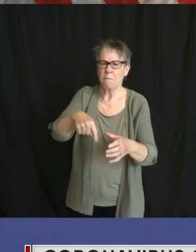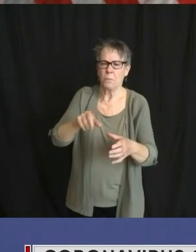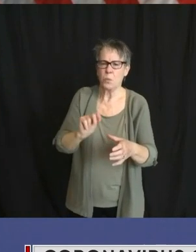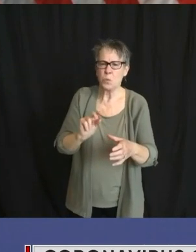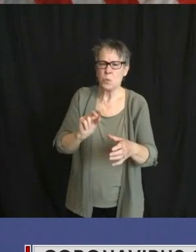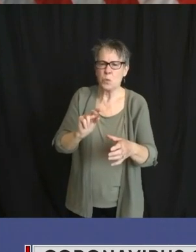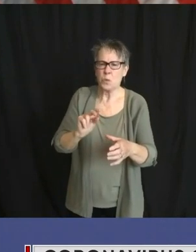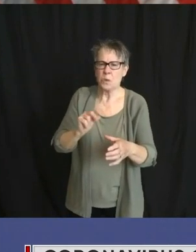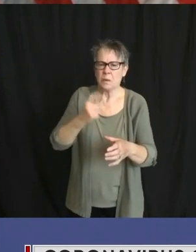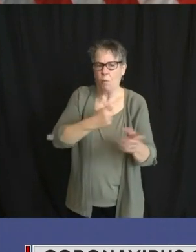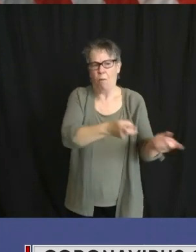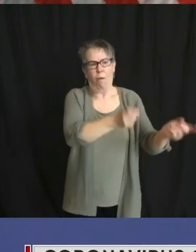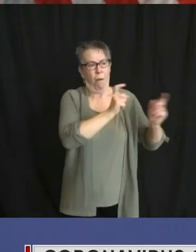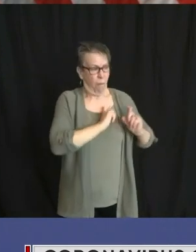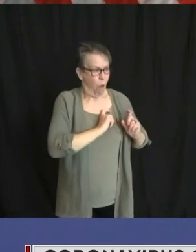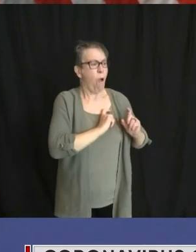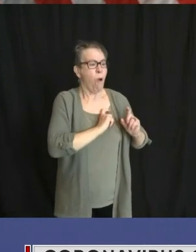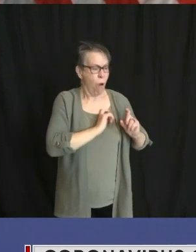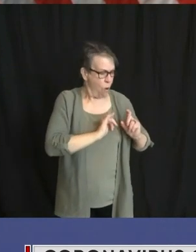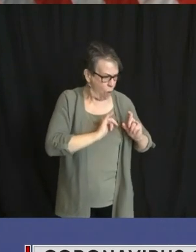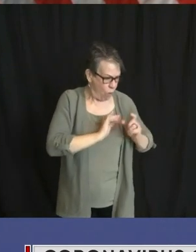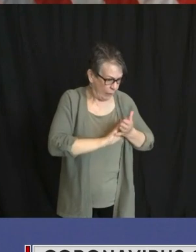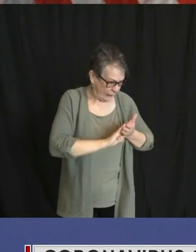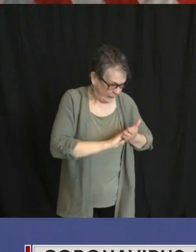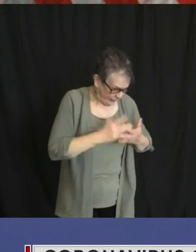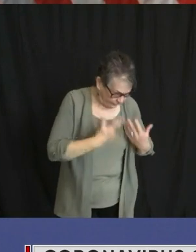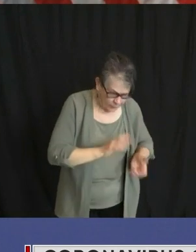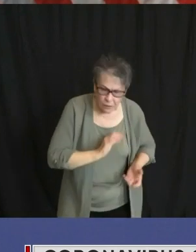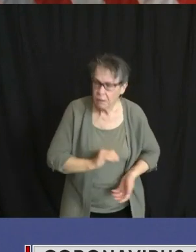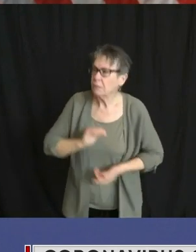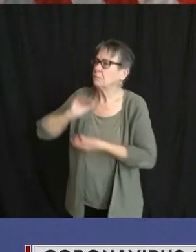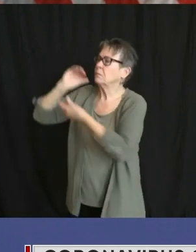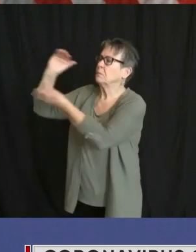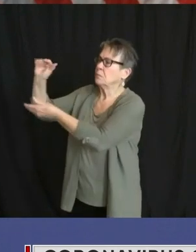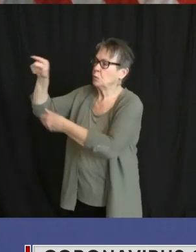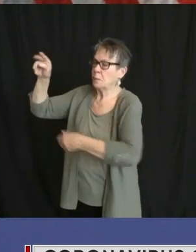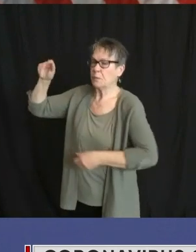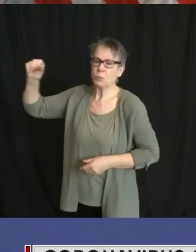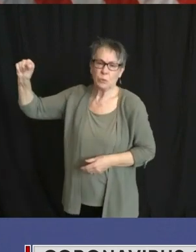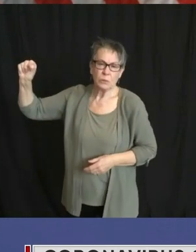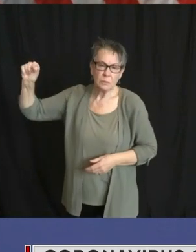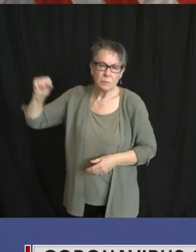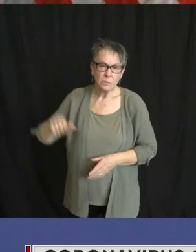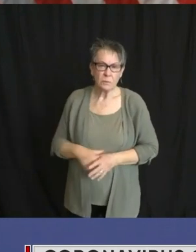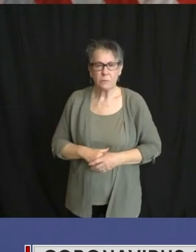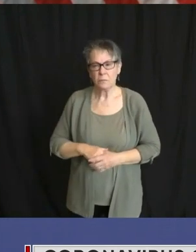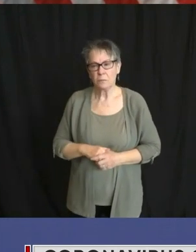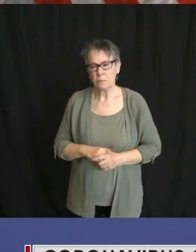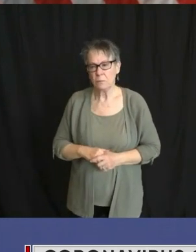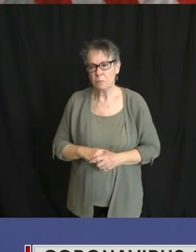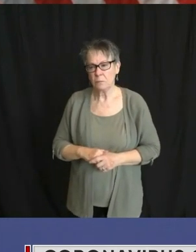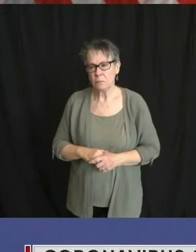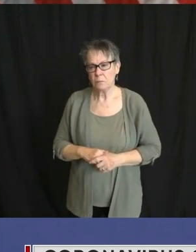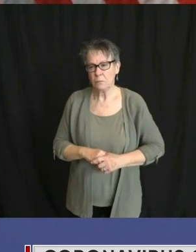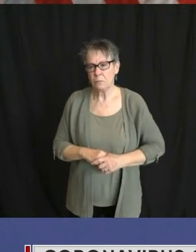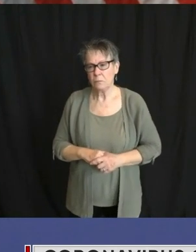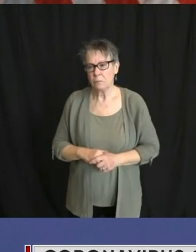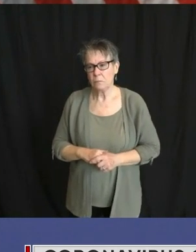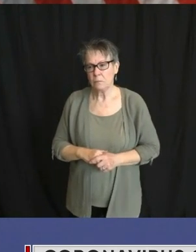VIRTUAL PASS FROM HACKENSACK. IT IS A GOOD SIGN THAT THEY ARE GIVING THEM BACK TO US. I HOPE WE GET A LOT MORE BACK SOONER THAN LATER BUT THERE IS